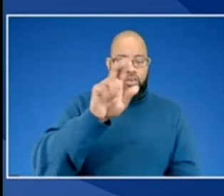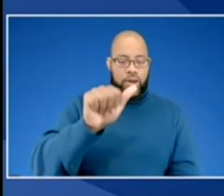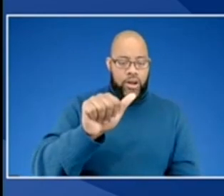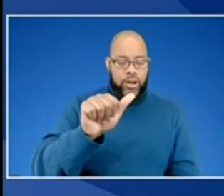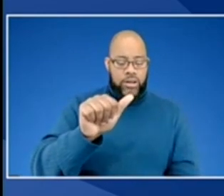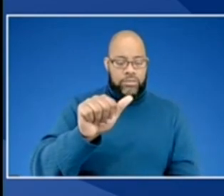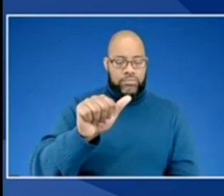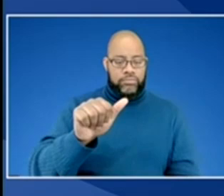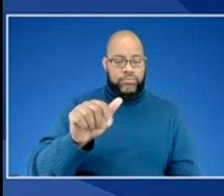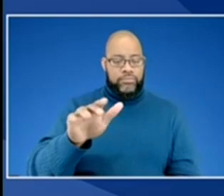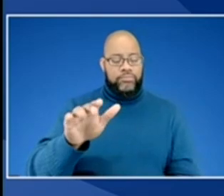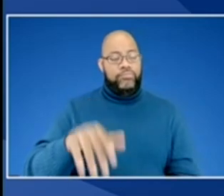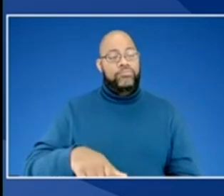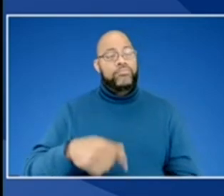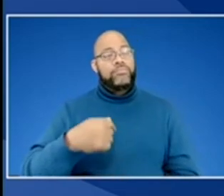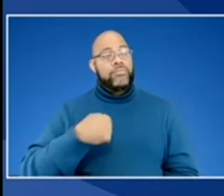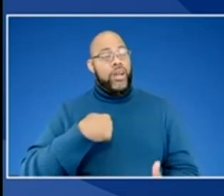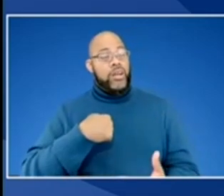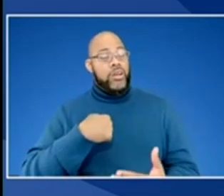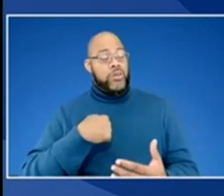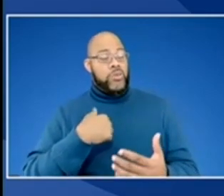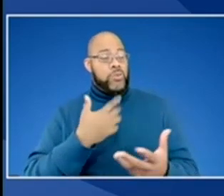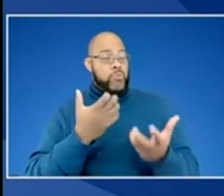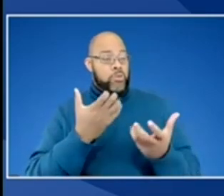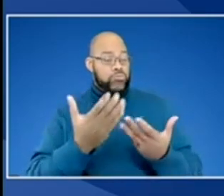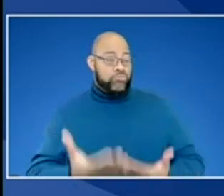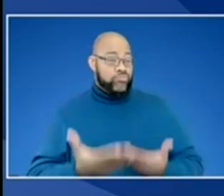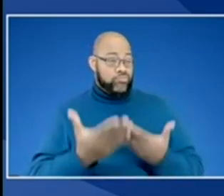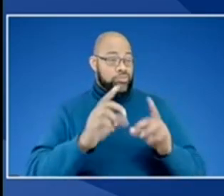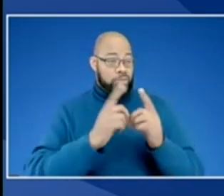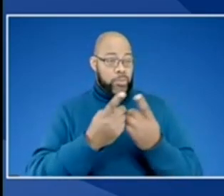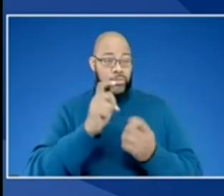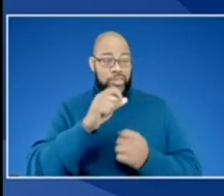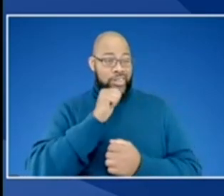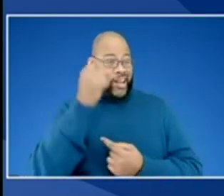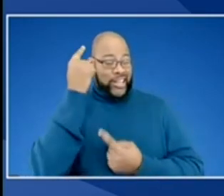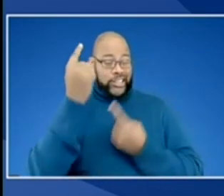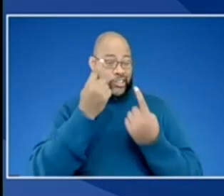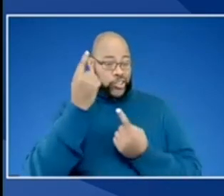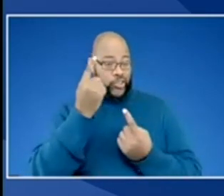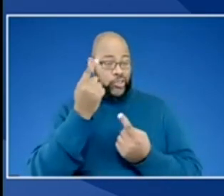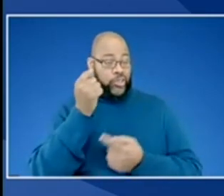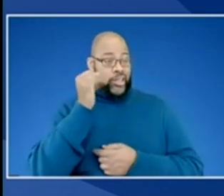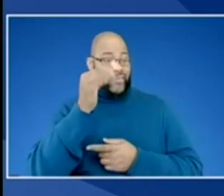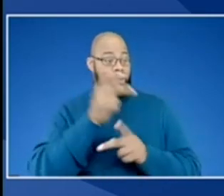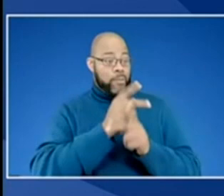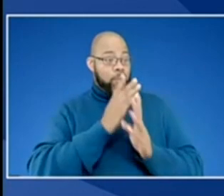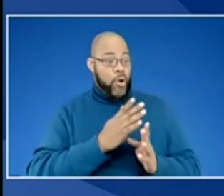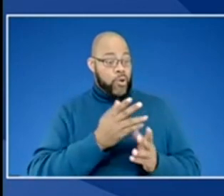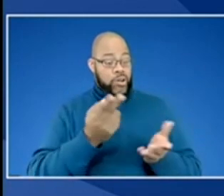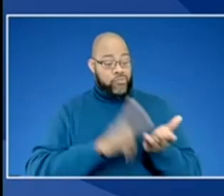I would just like to raise that the Department should not consider whether or not a borrower is enrolled in IDR as a